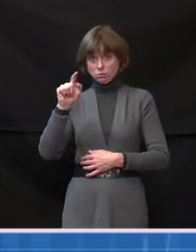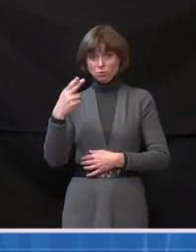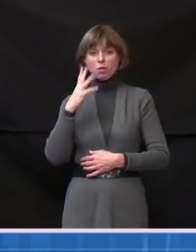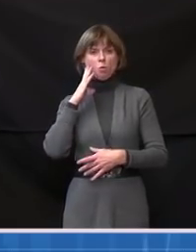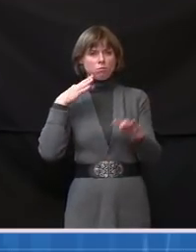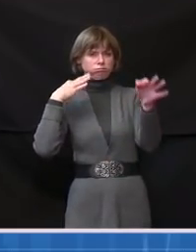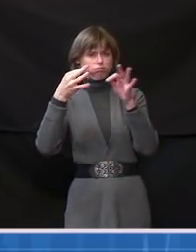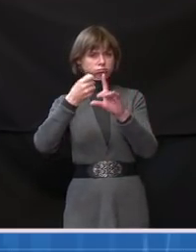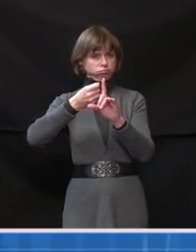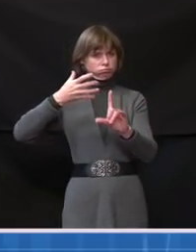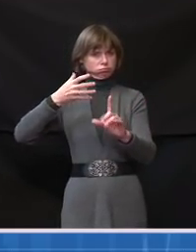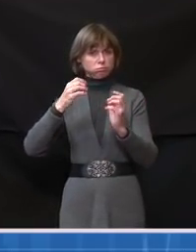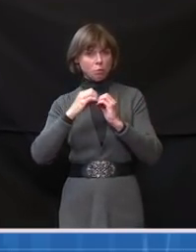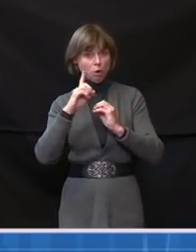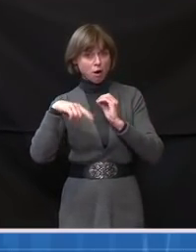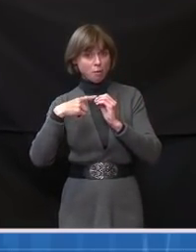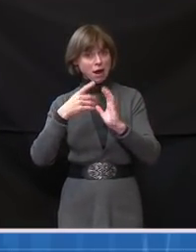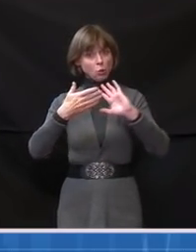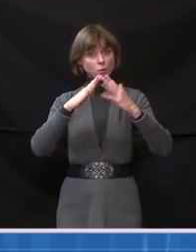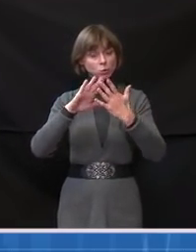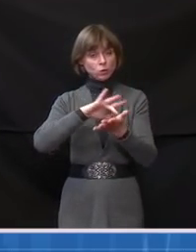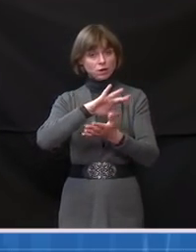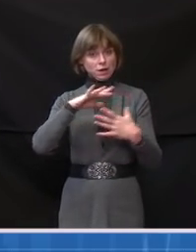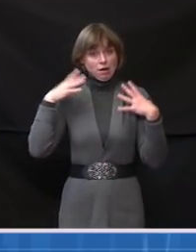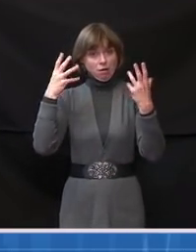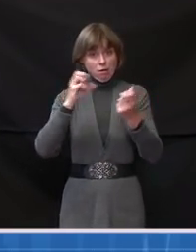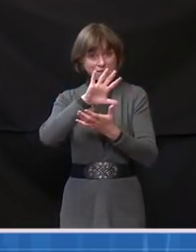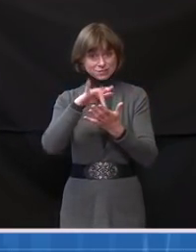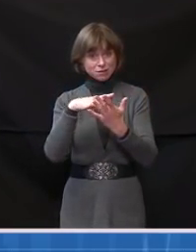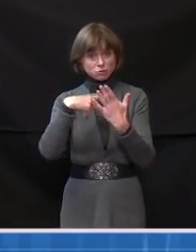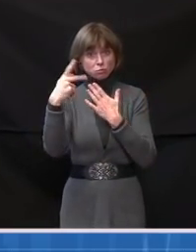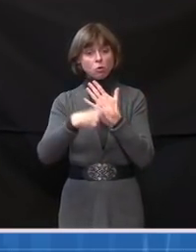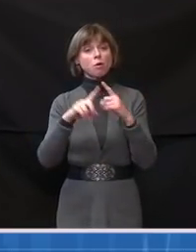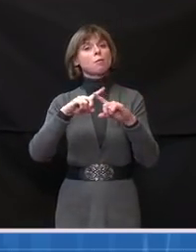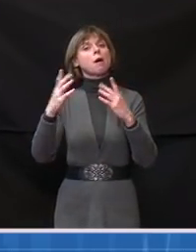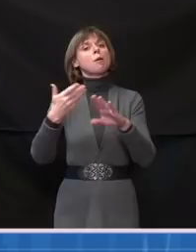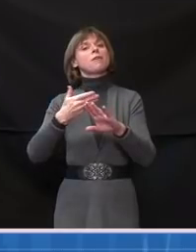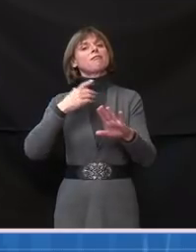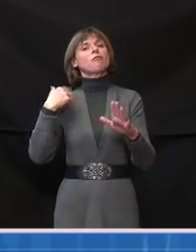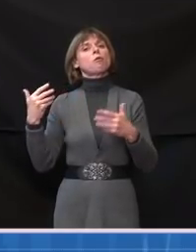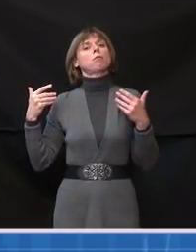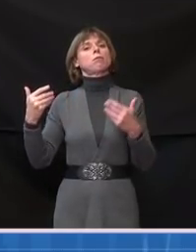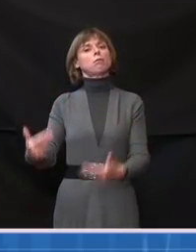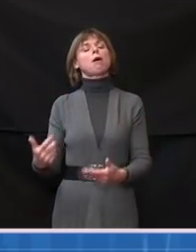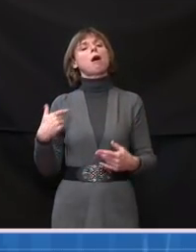but before I do, I want to mention another important point that we discussed in our governors meeting today.